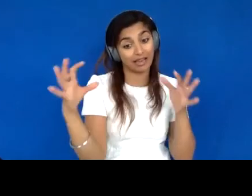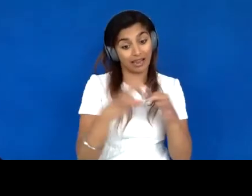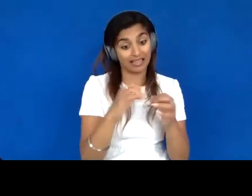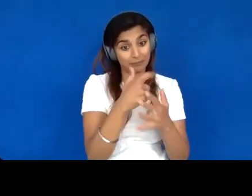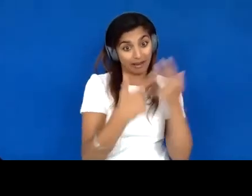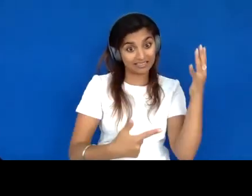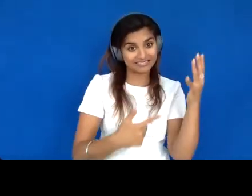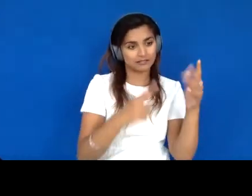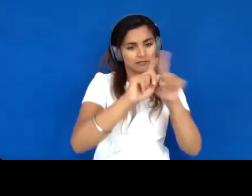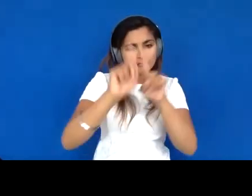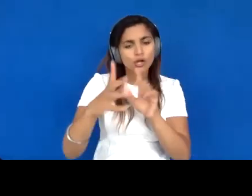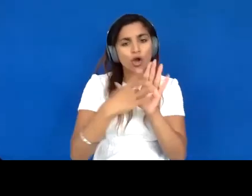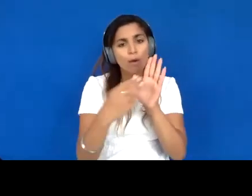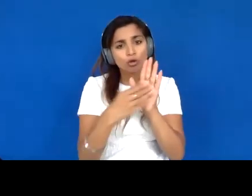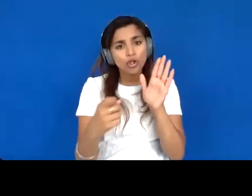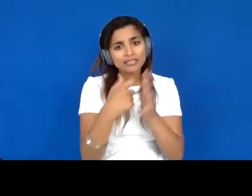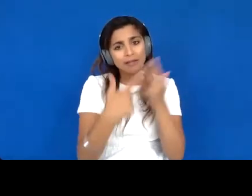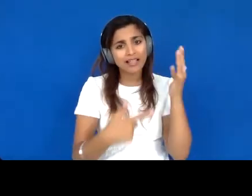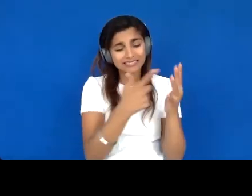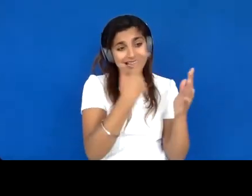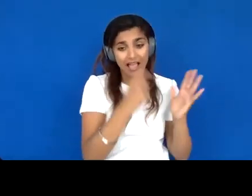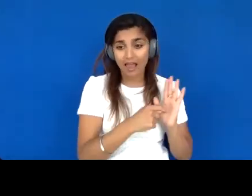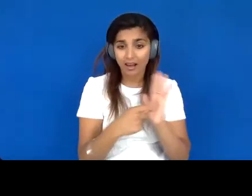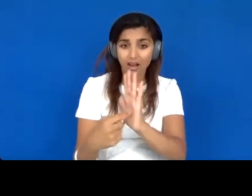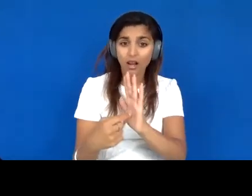paper these policies have a huge influence of